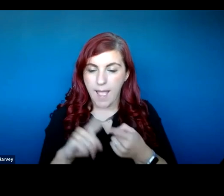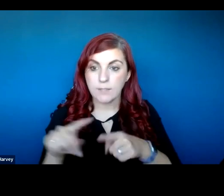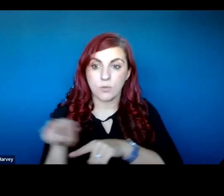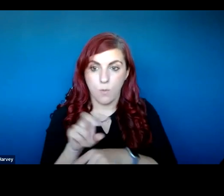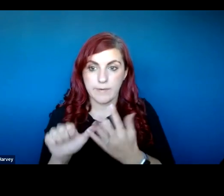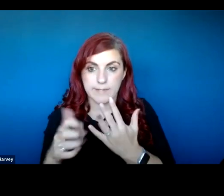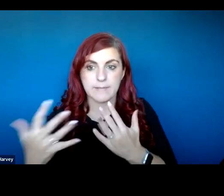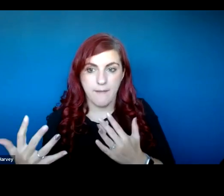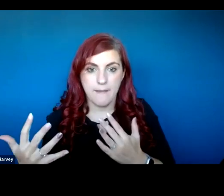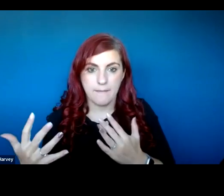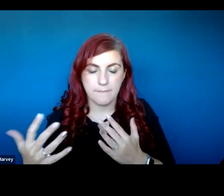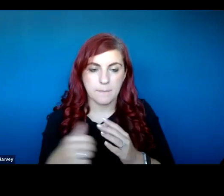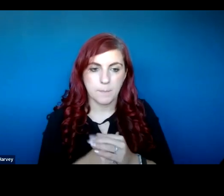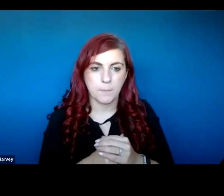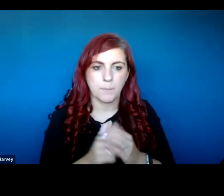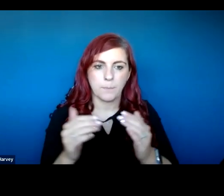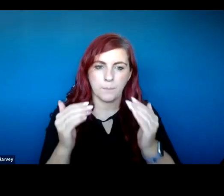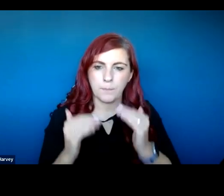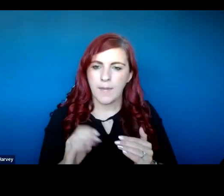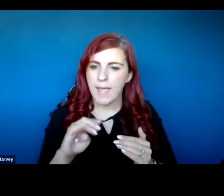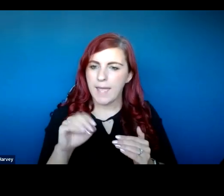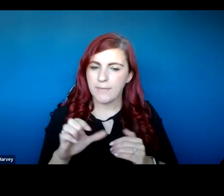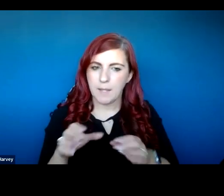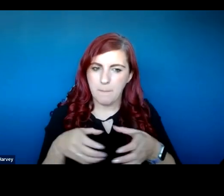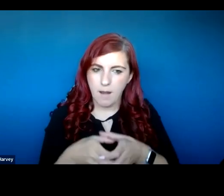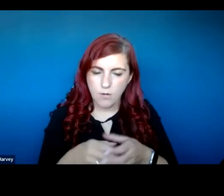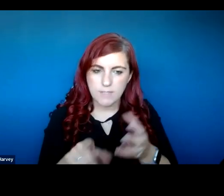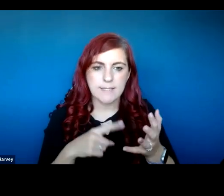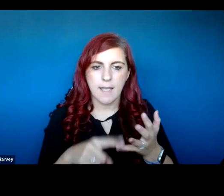group 65 plus, ethnic minorities and non-disabled people.